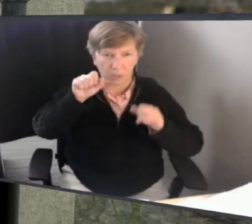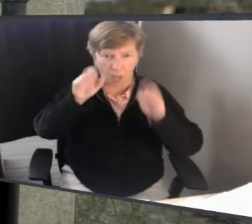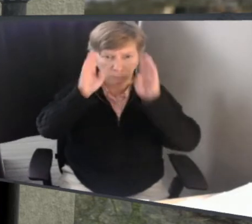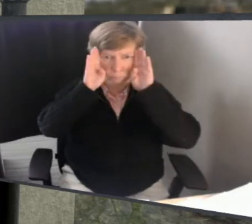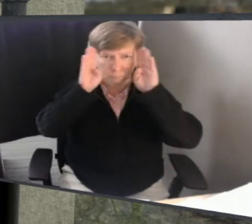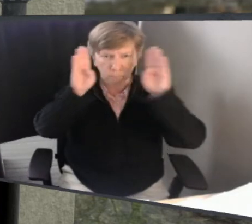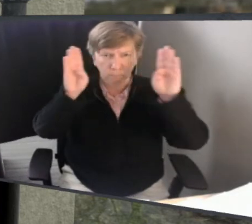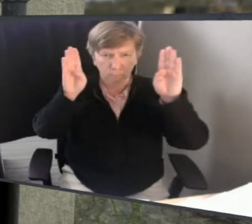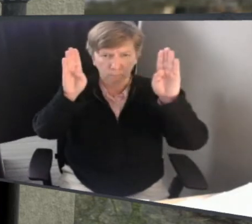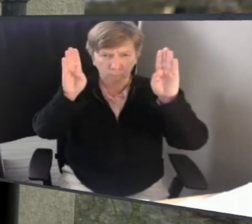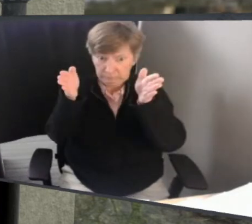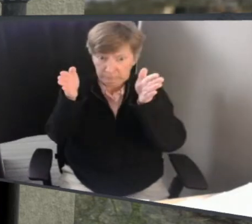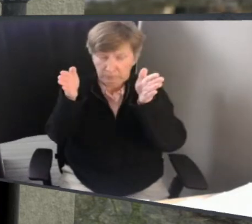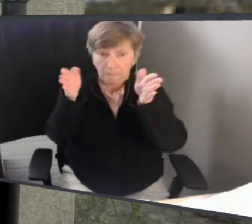around,.